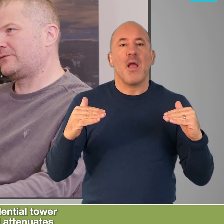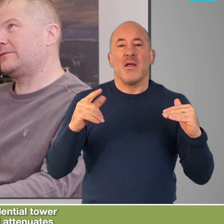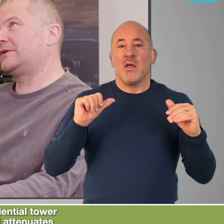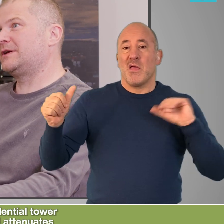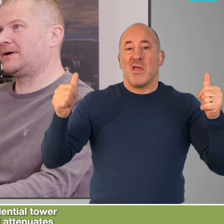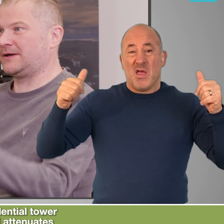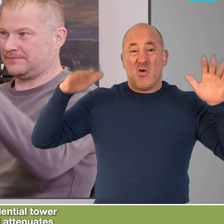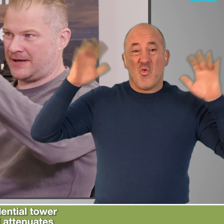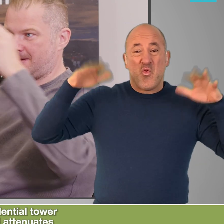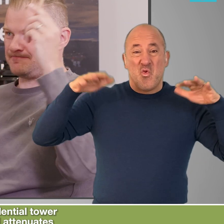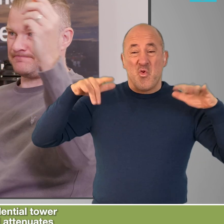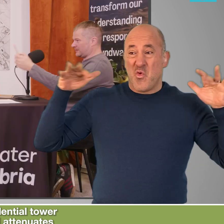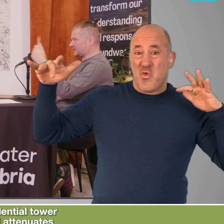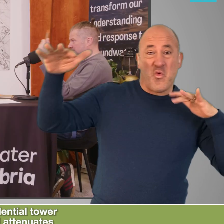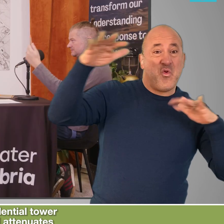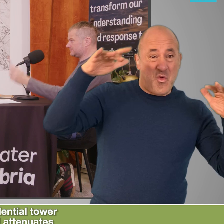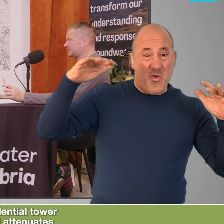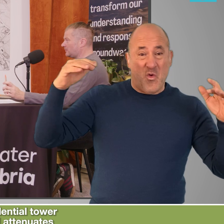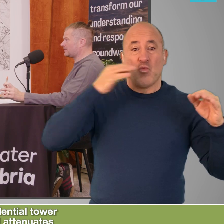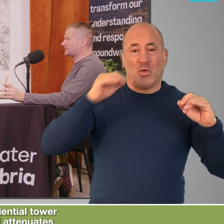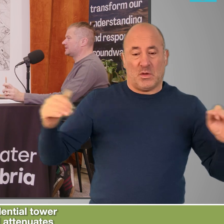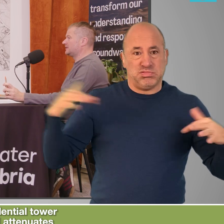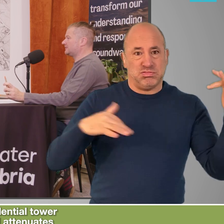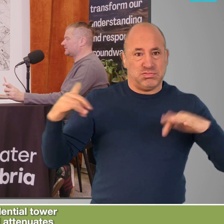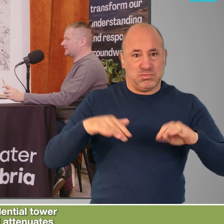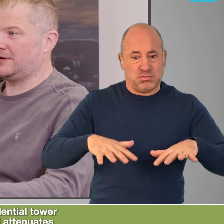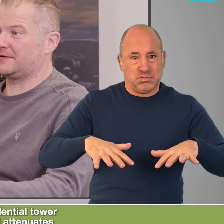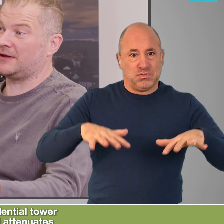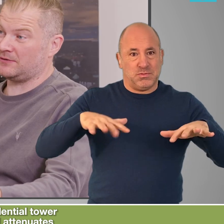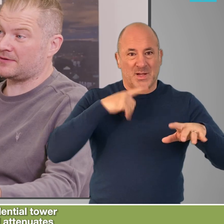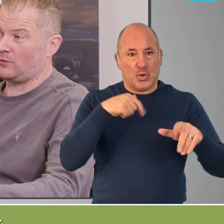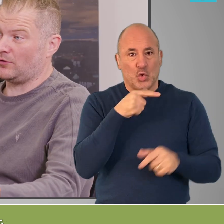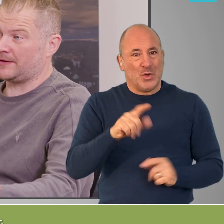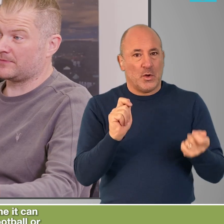from the nearby residential tower blocks around it and attenuates that water.